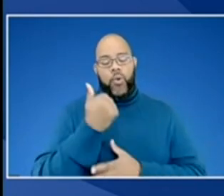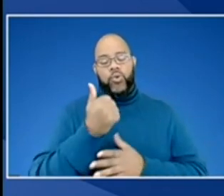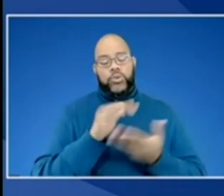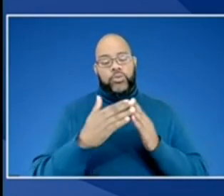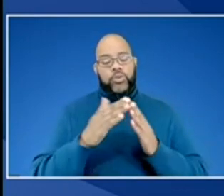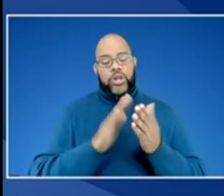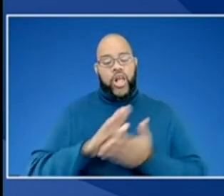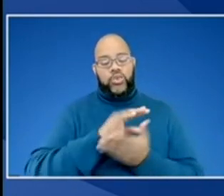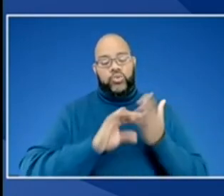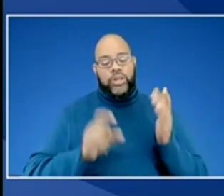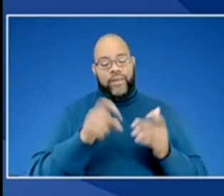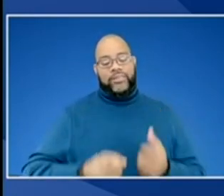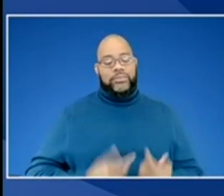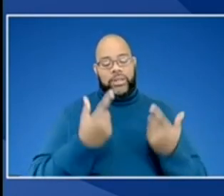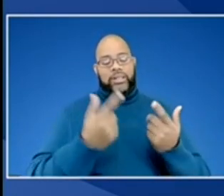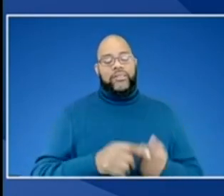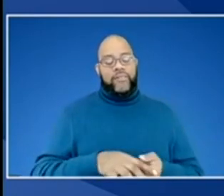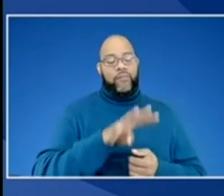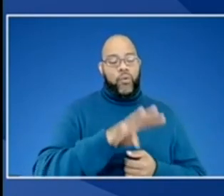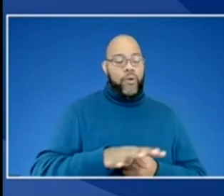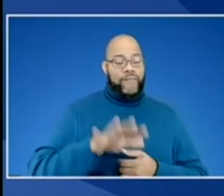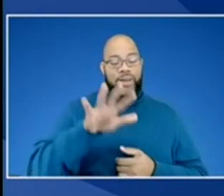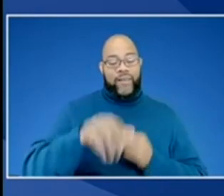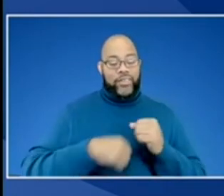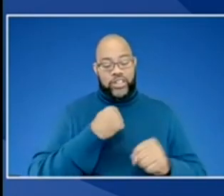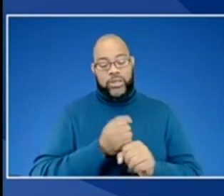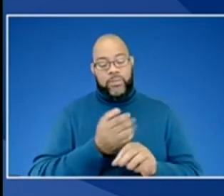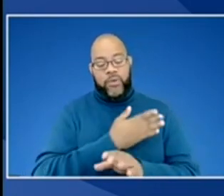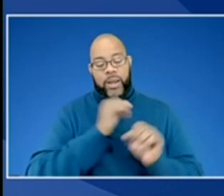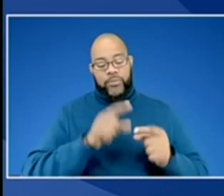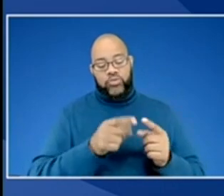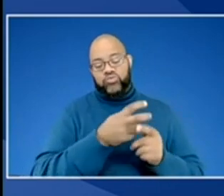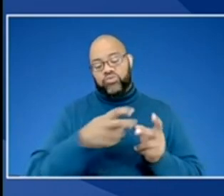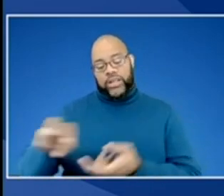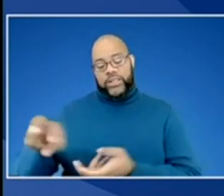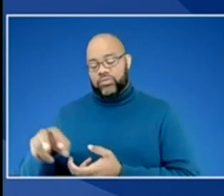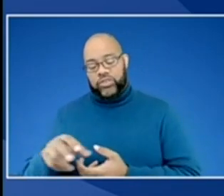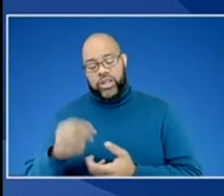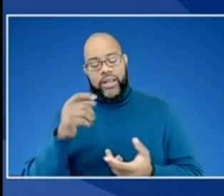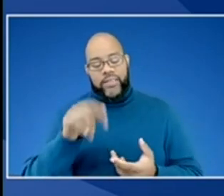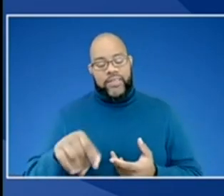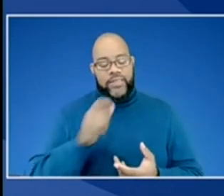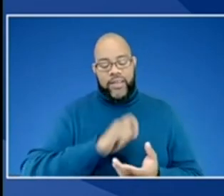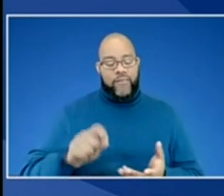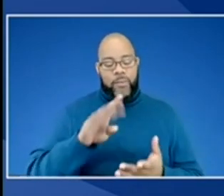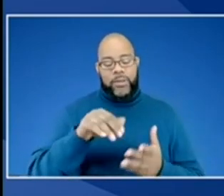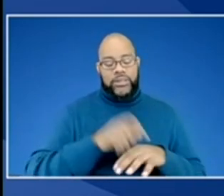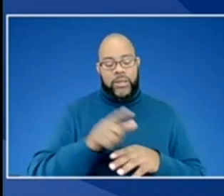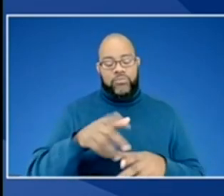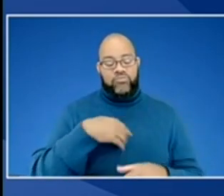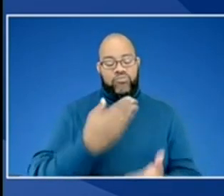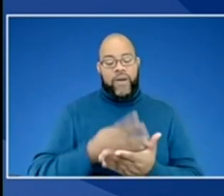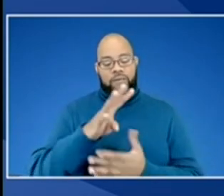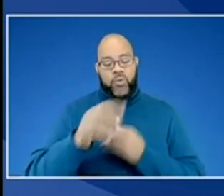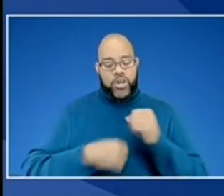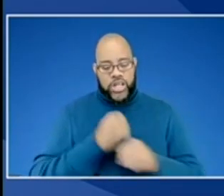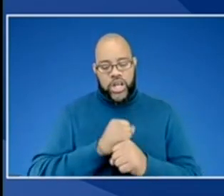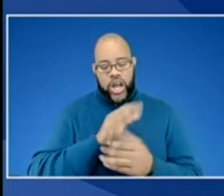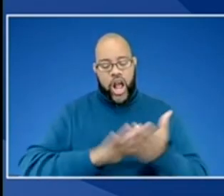have to spend four, five years before they're able to transfer. And therefore, by the time they get to a four-year college, they're no longer